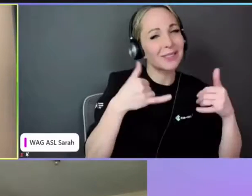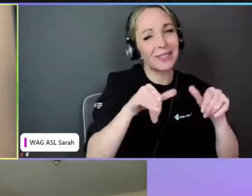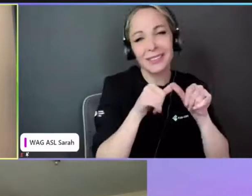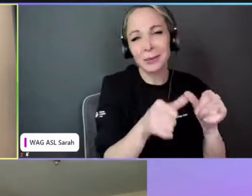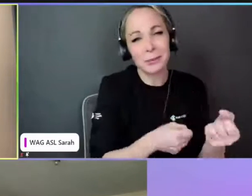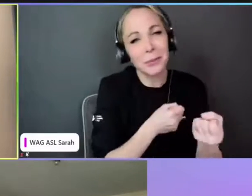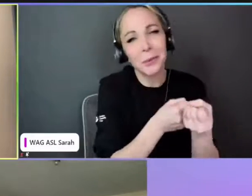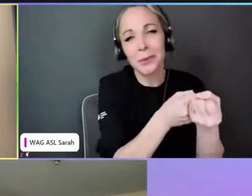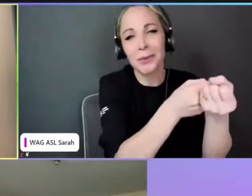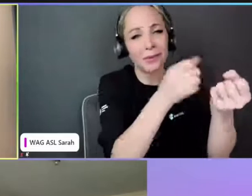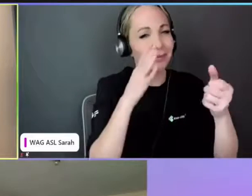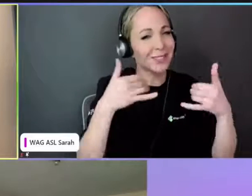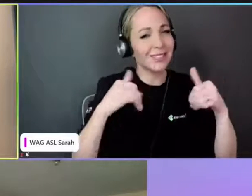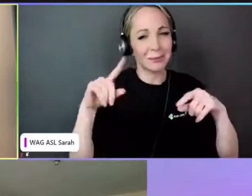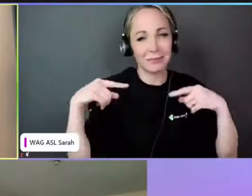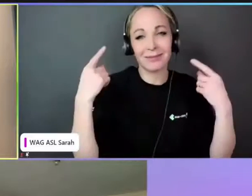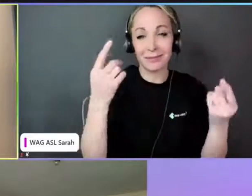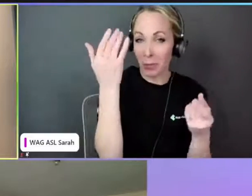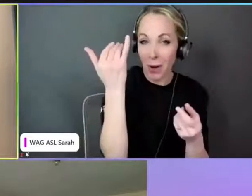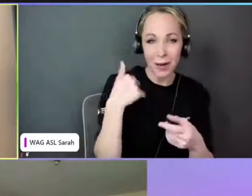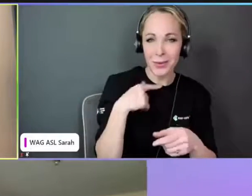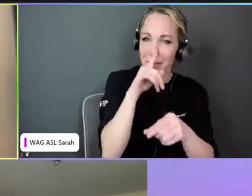that we've committed to continue developing and supporting.